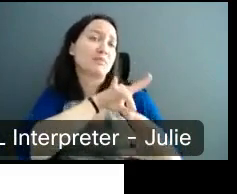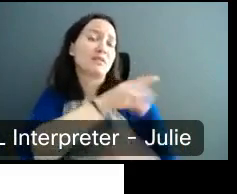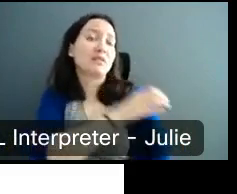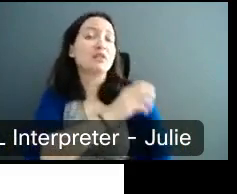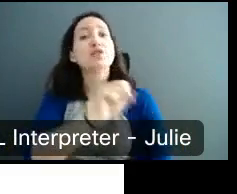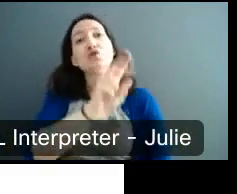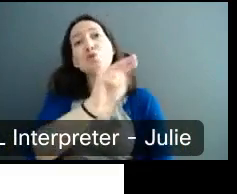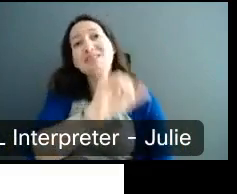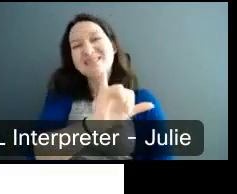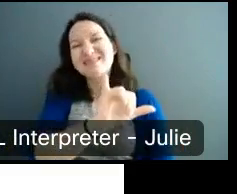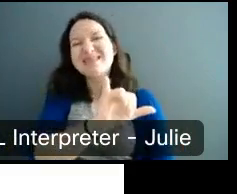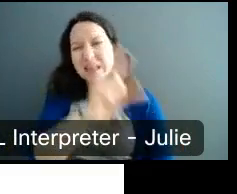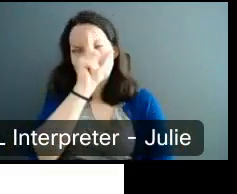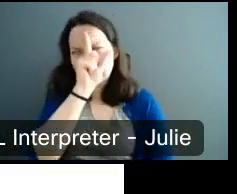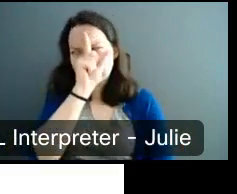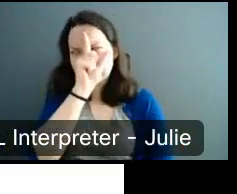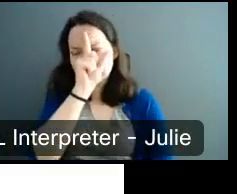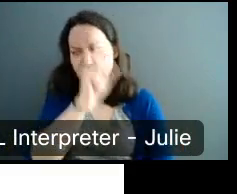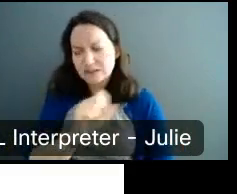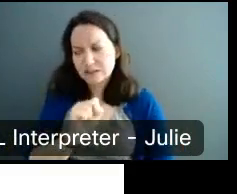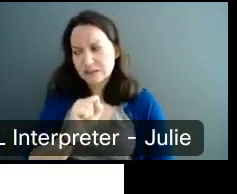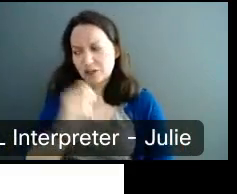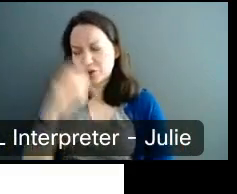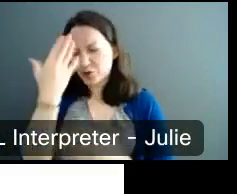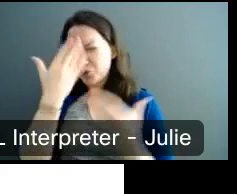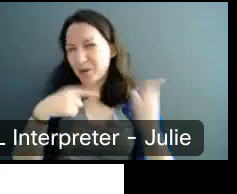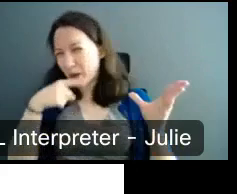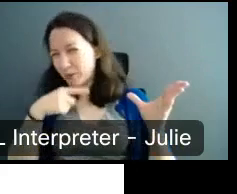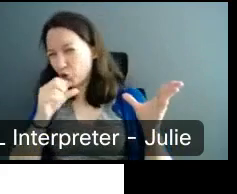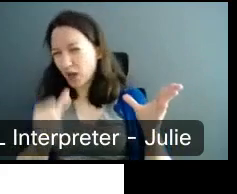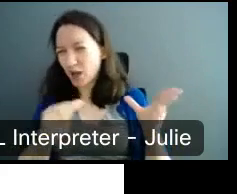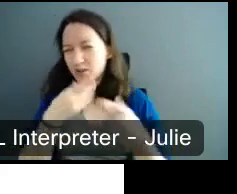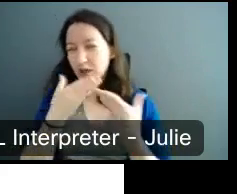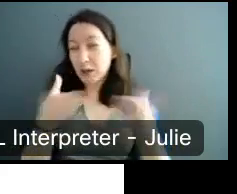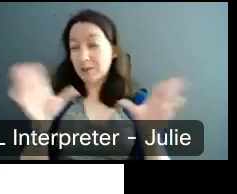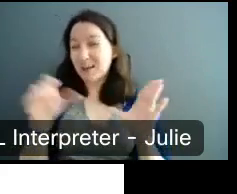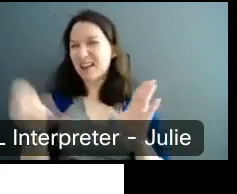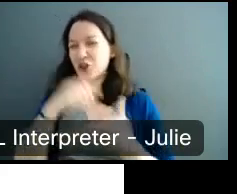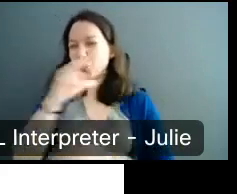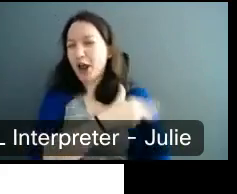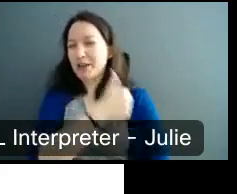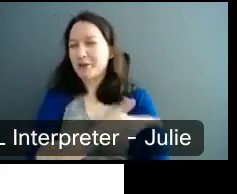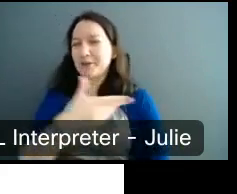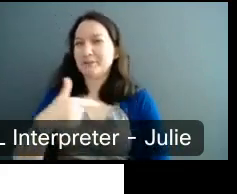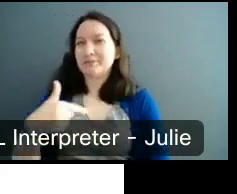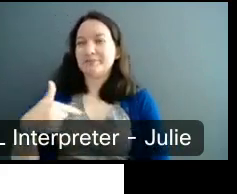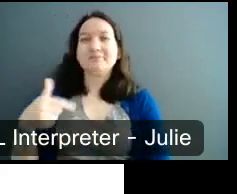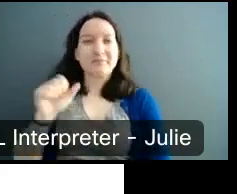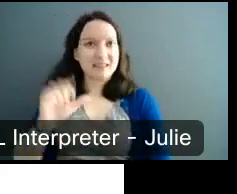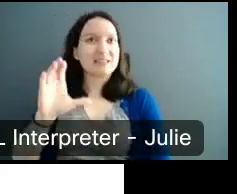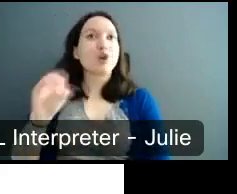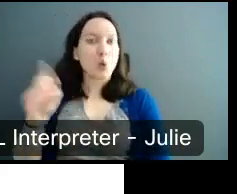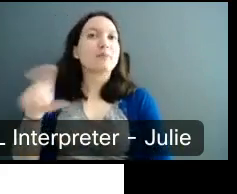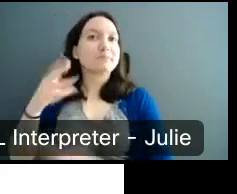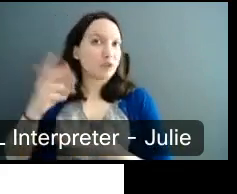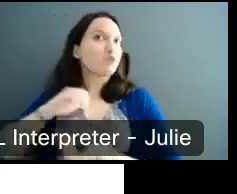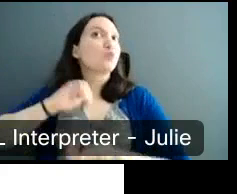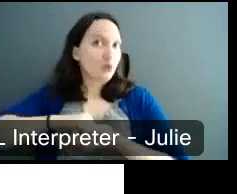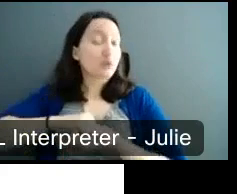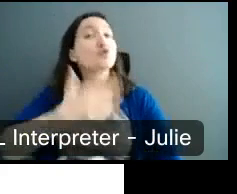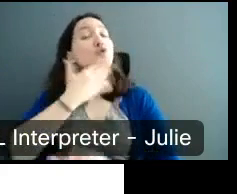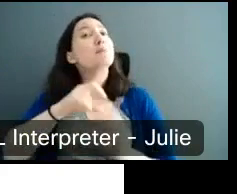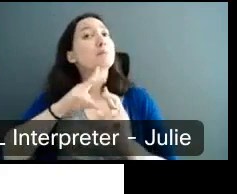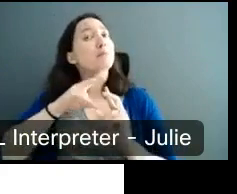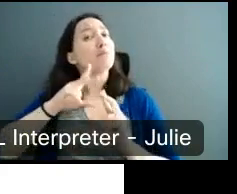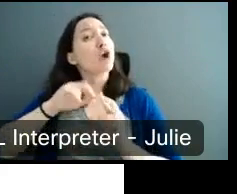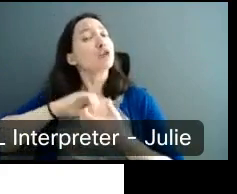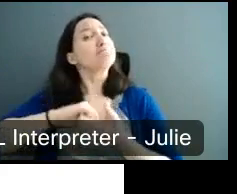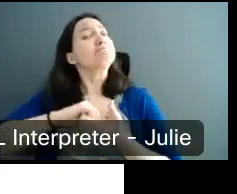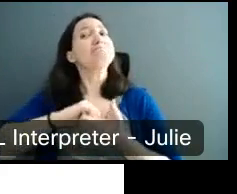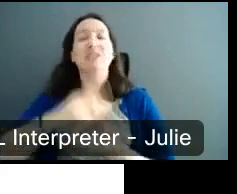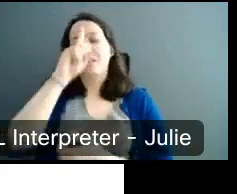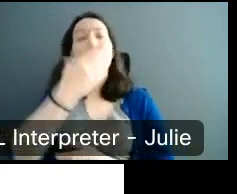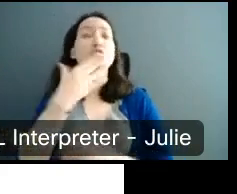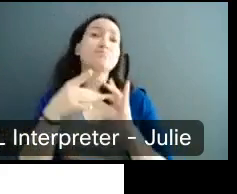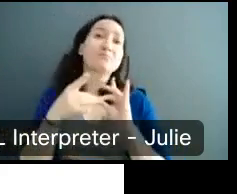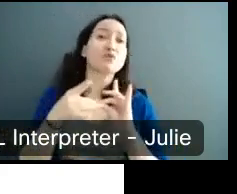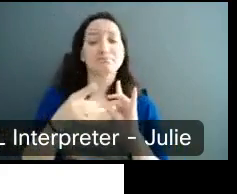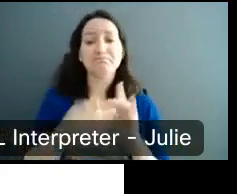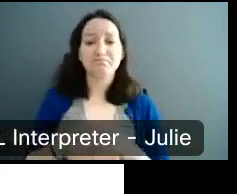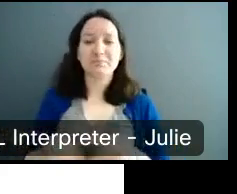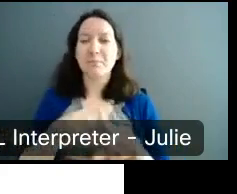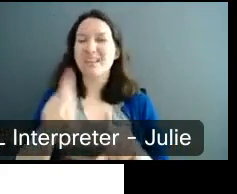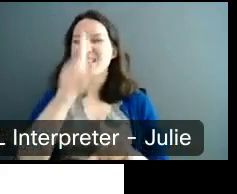I believe, I don't know if it's public. I believe it's in another hospital in Brooklyn my monitors, who has an ACL that they work with. They were good partners throughout. I think we have a good relationship. Um, but I think that is a, that is a really. really